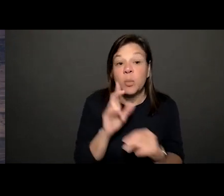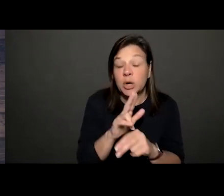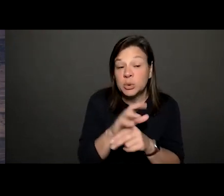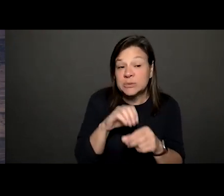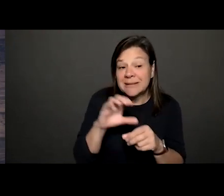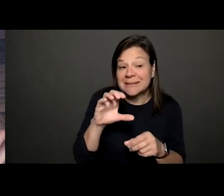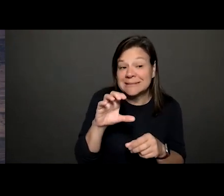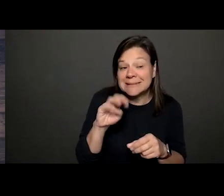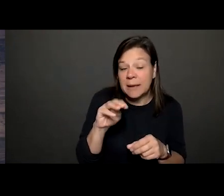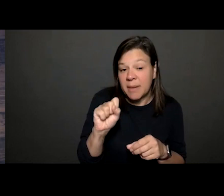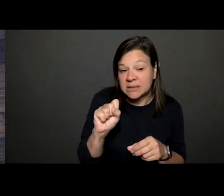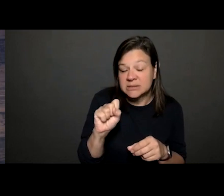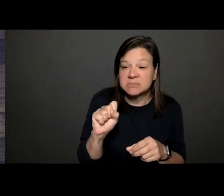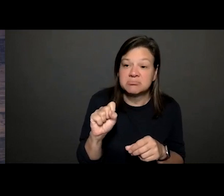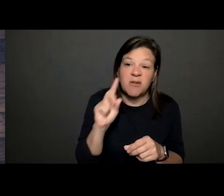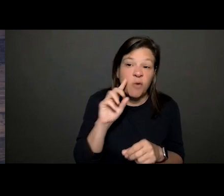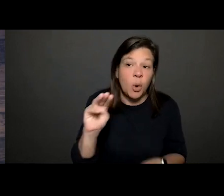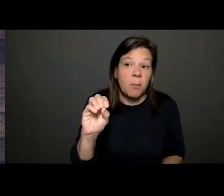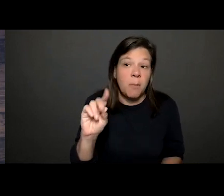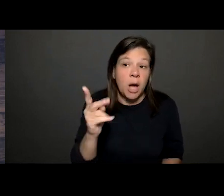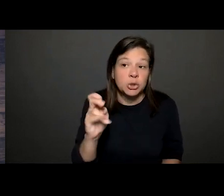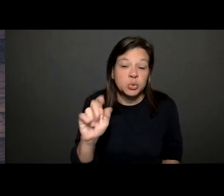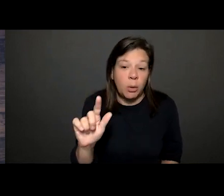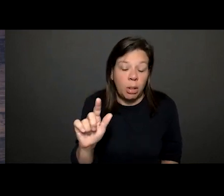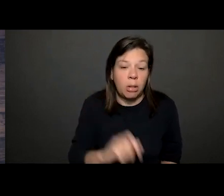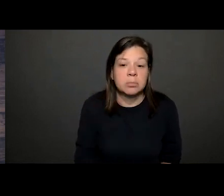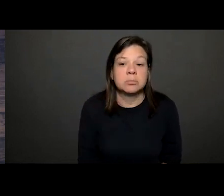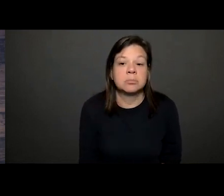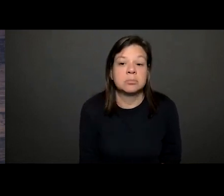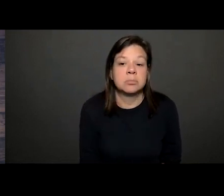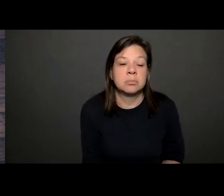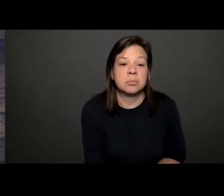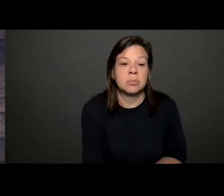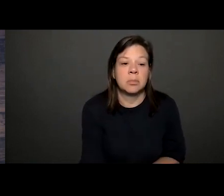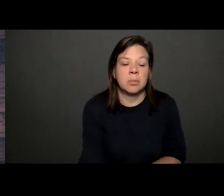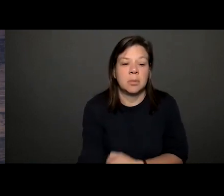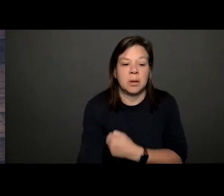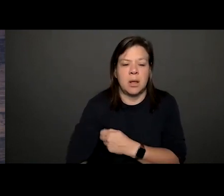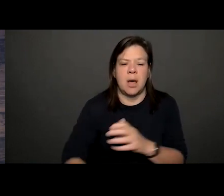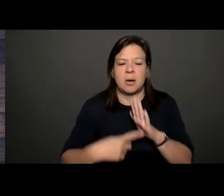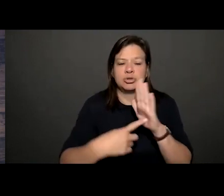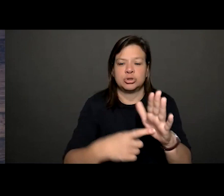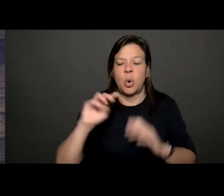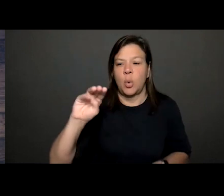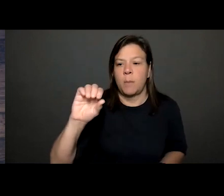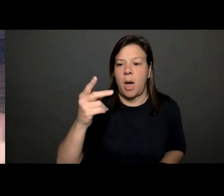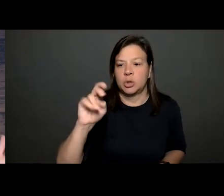AND WE'LL SHOW A MODULE HERE. SO I HAVE PREBUILT THIS MODULE AND I WILL WALK YOU